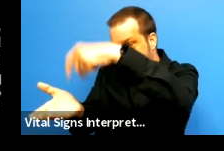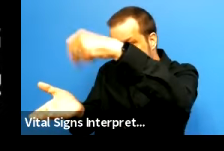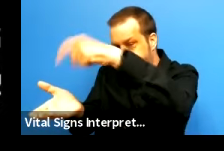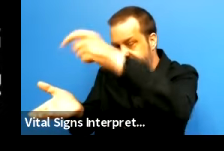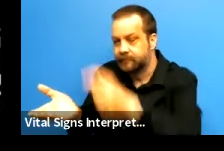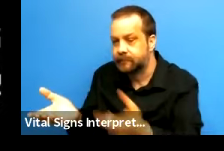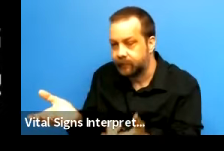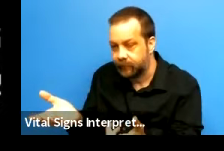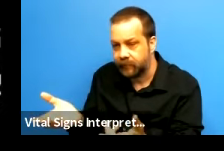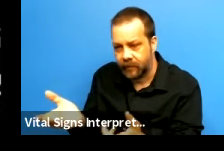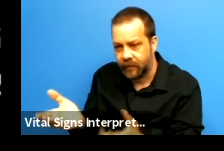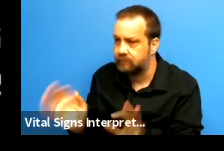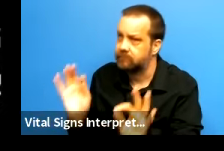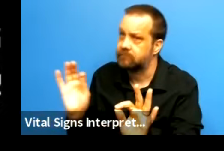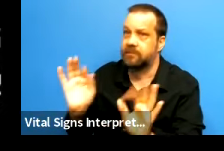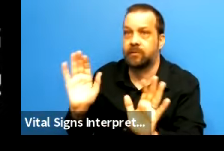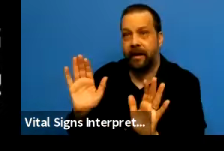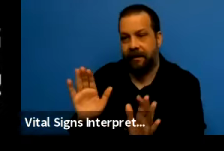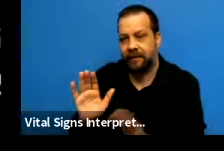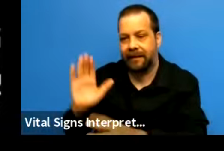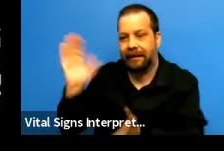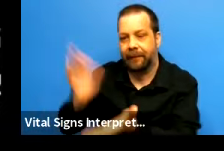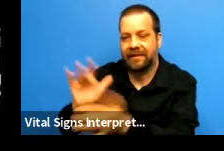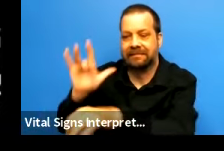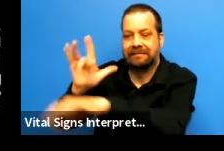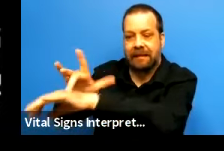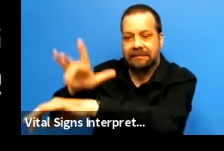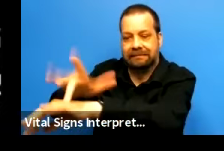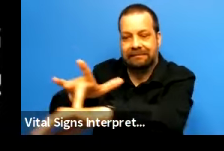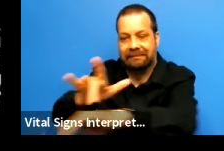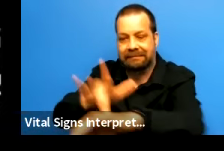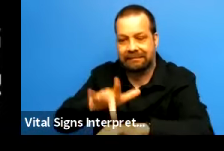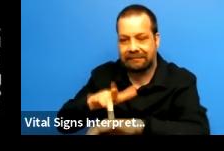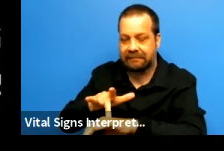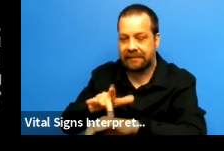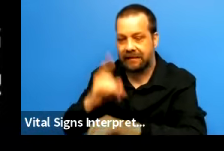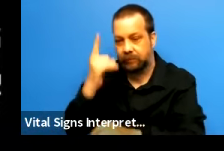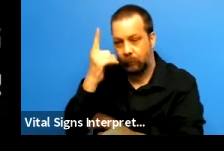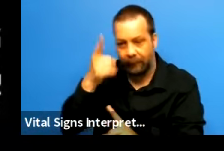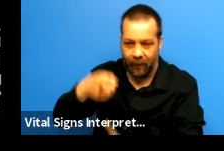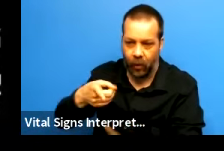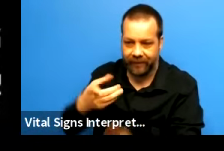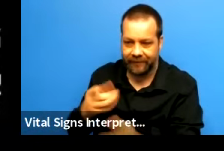So that's eliminating one point of possible contamination.